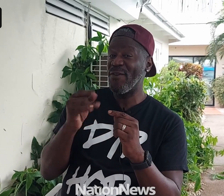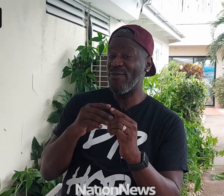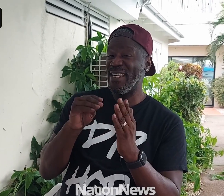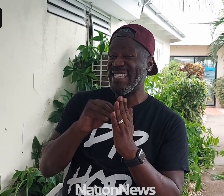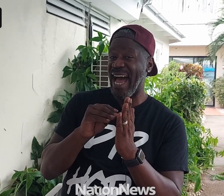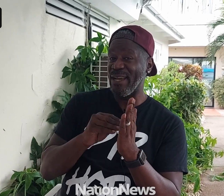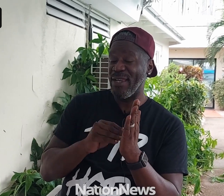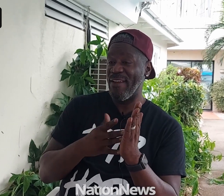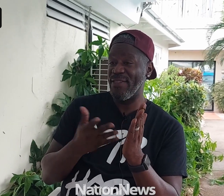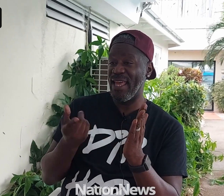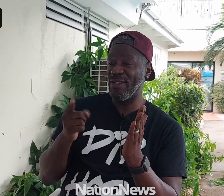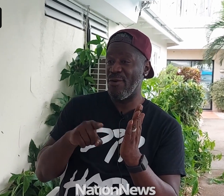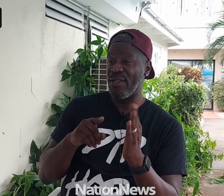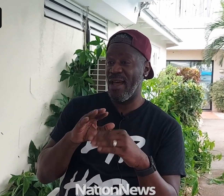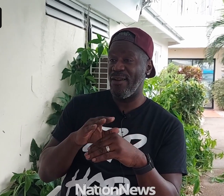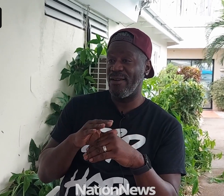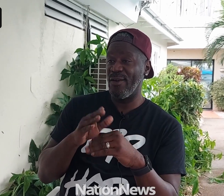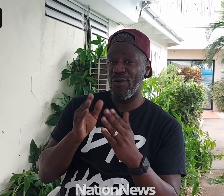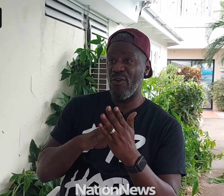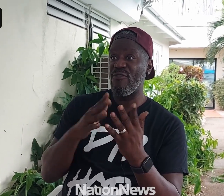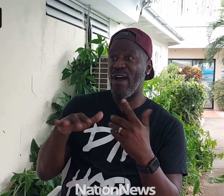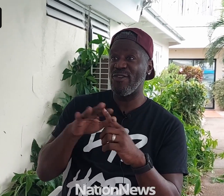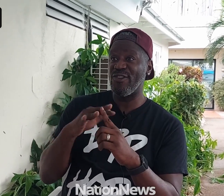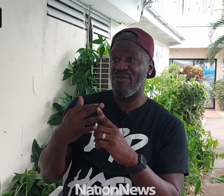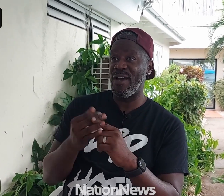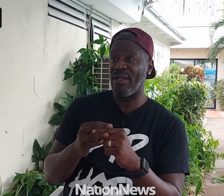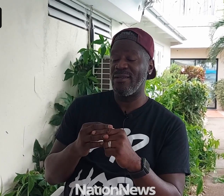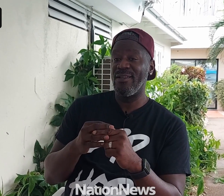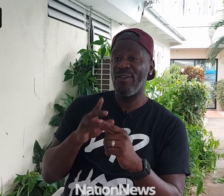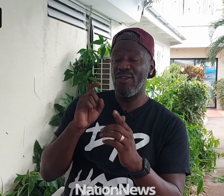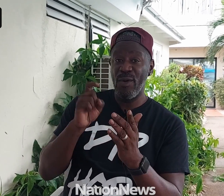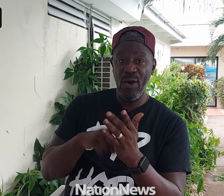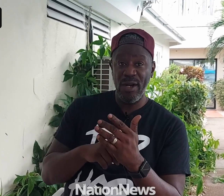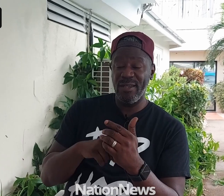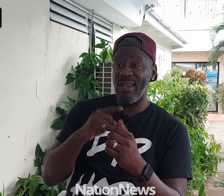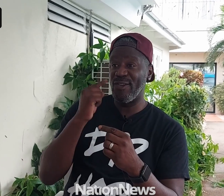for you to document everything that go down goes on around your surrounding you will notice that